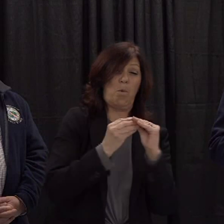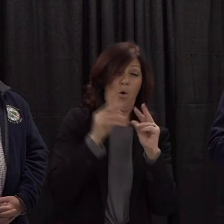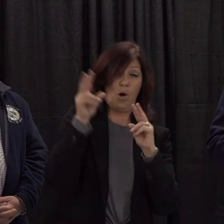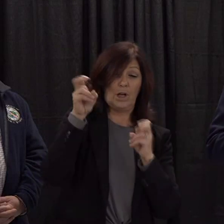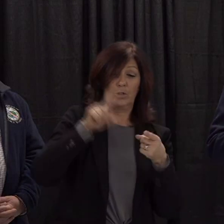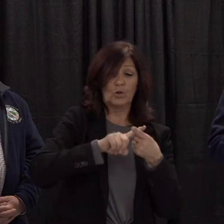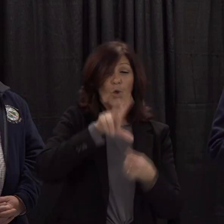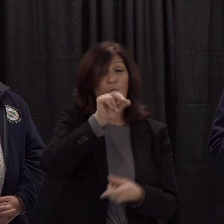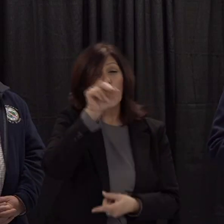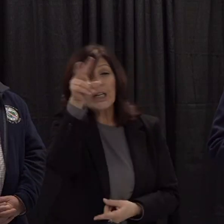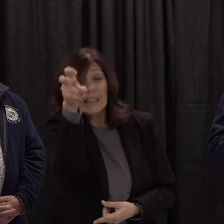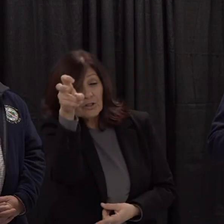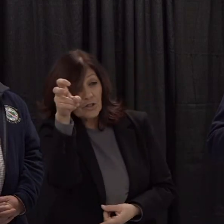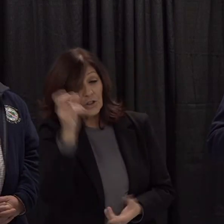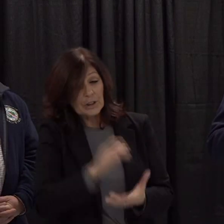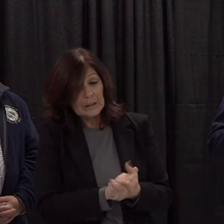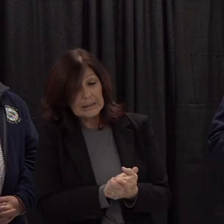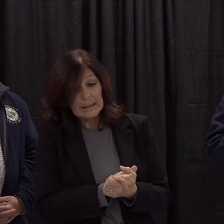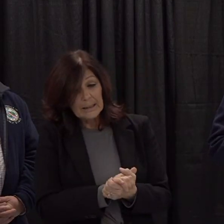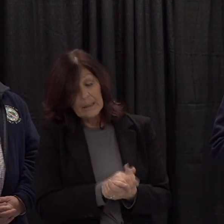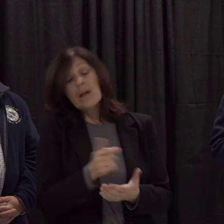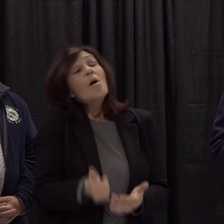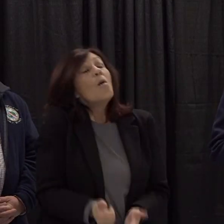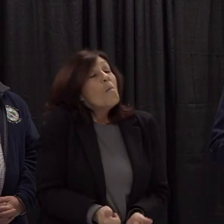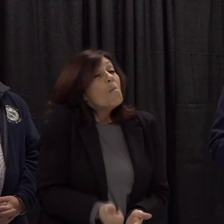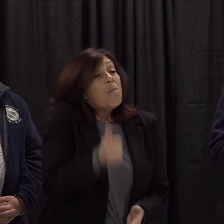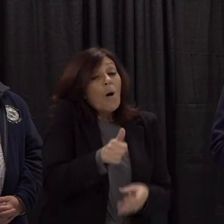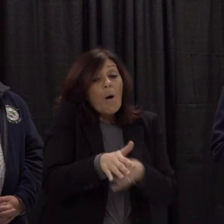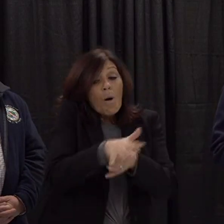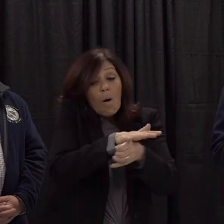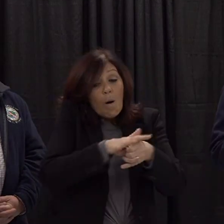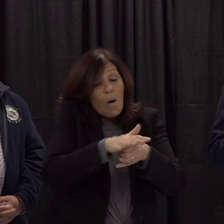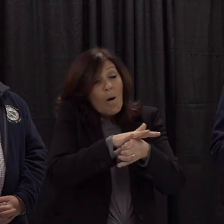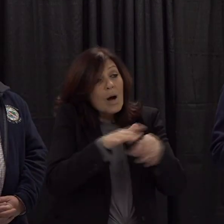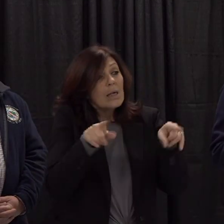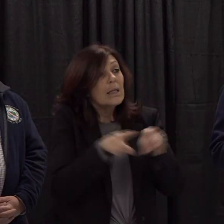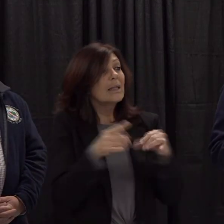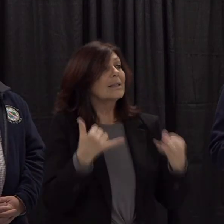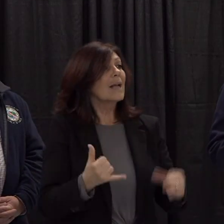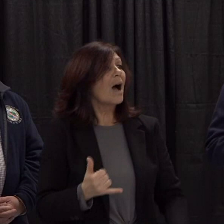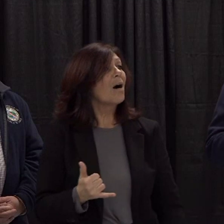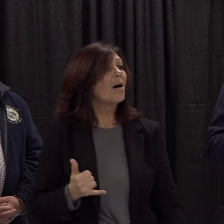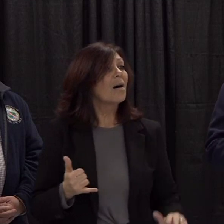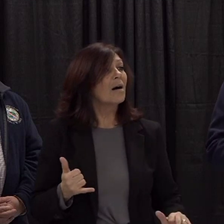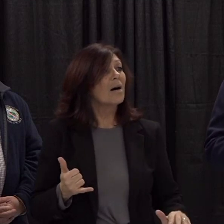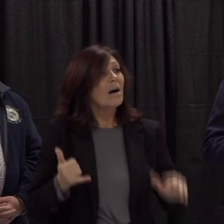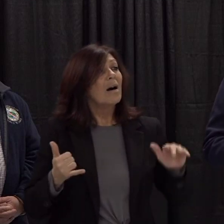have fallen during that period. The vast majority of it in the same areas that are getting hammered right now and have been hammered